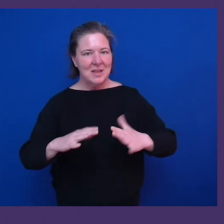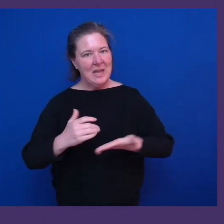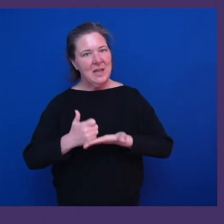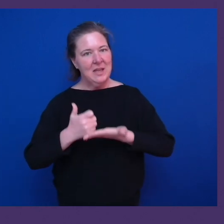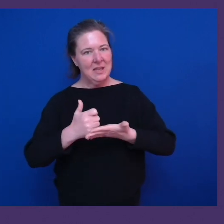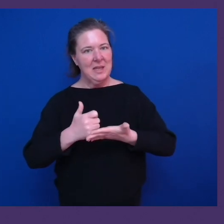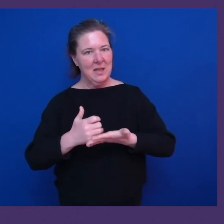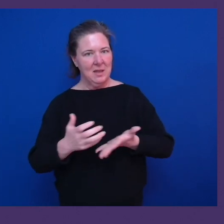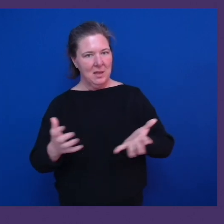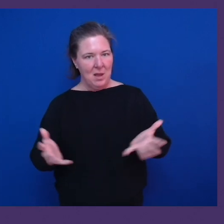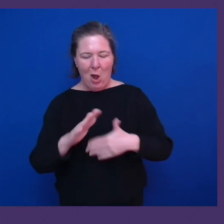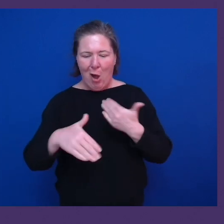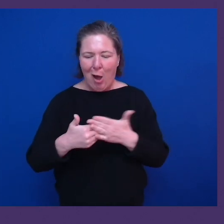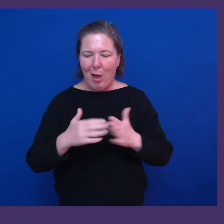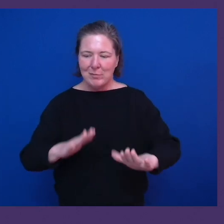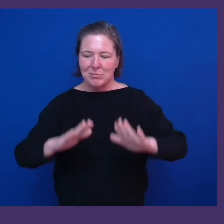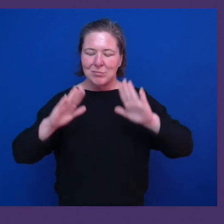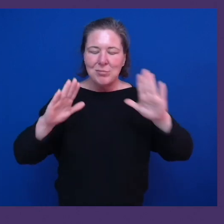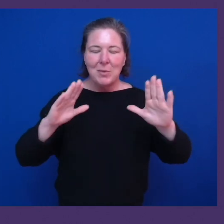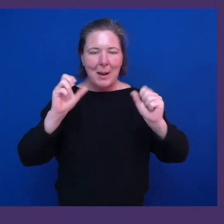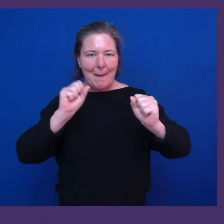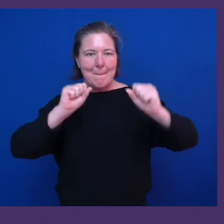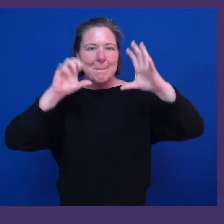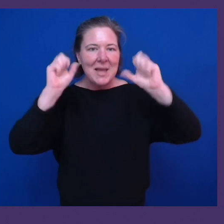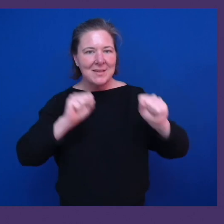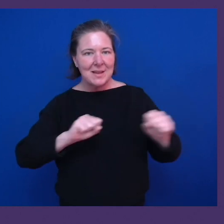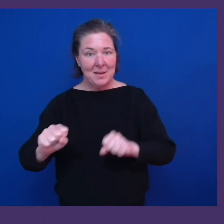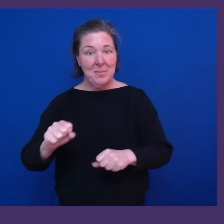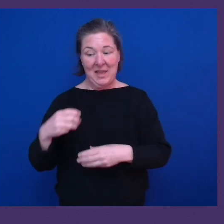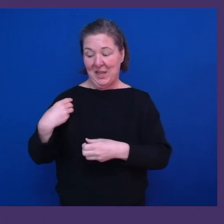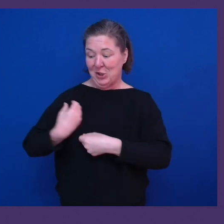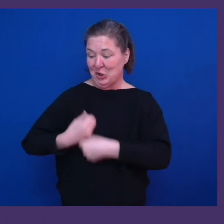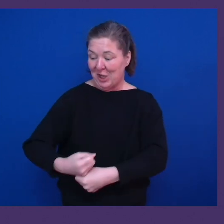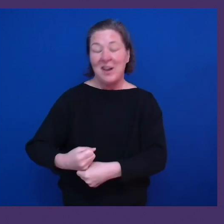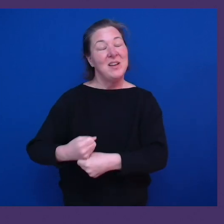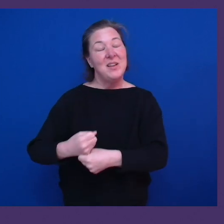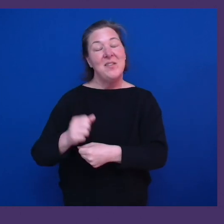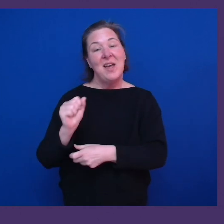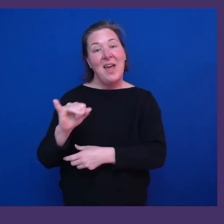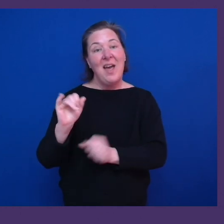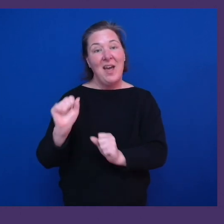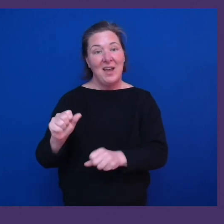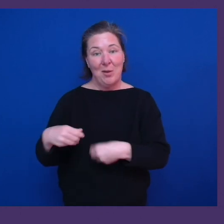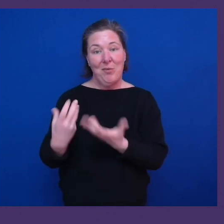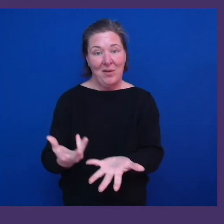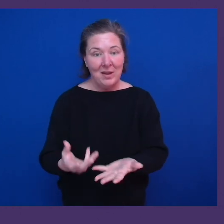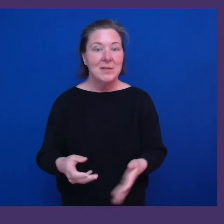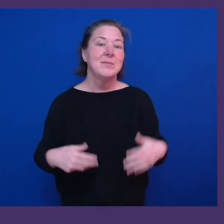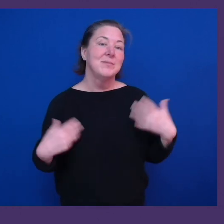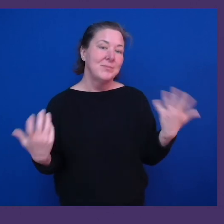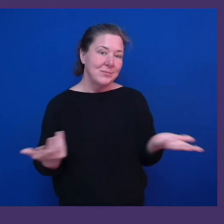that generative AI provides on top of that. And so, we also incorporated, like I mentioned,